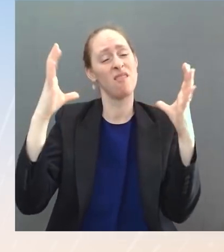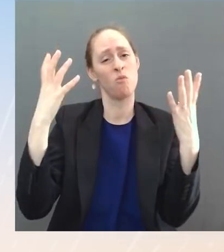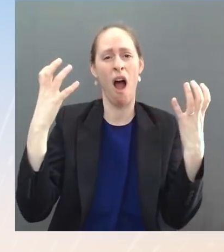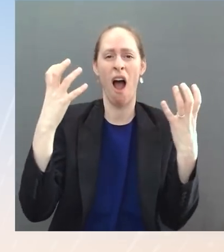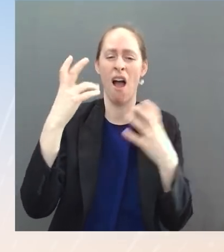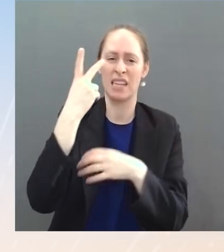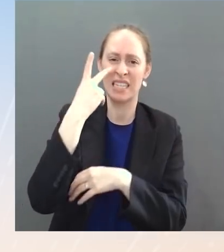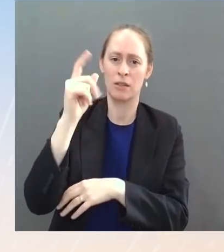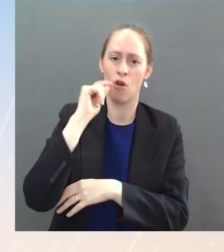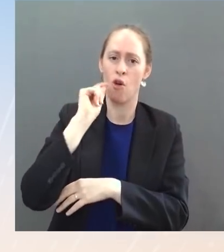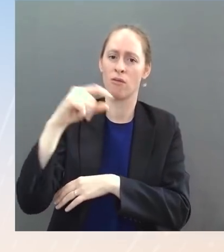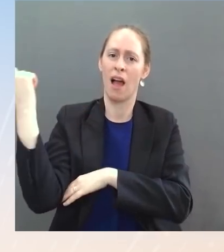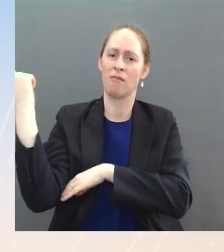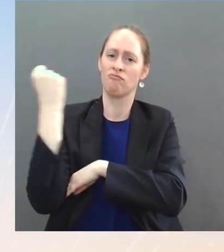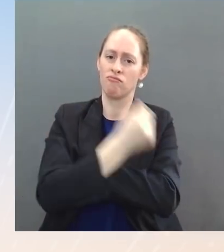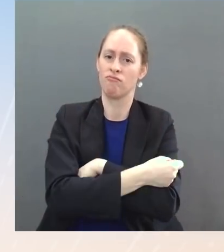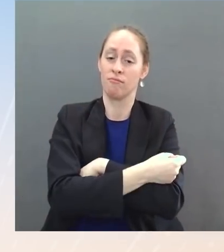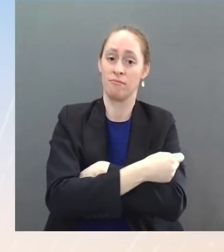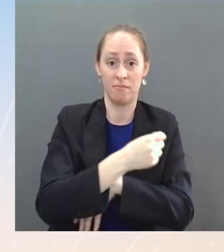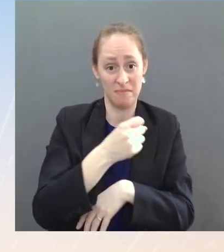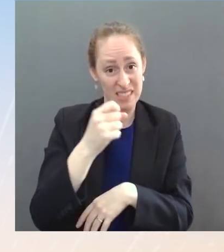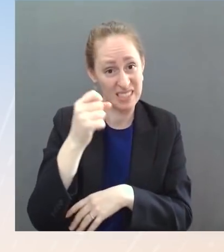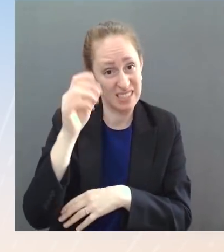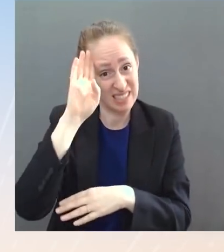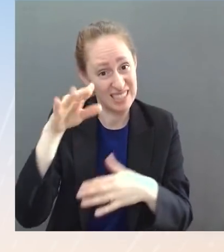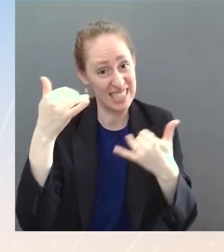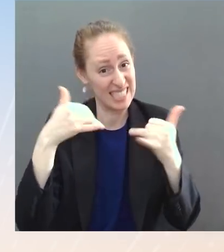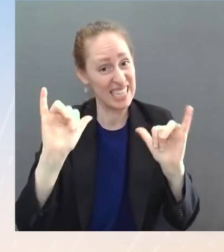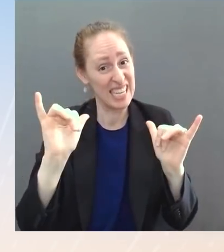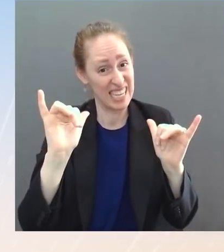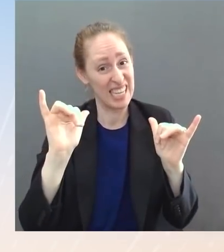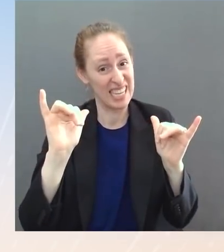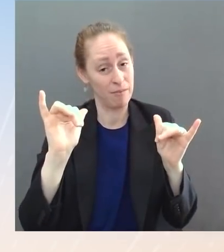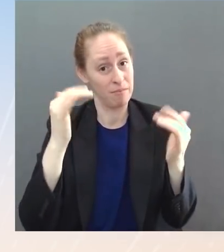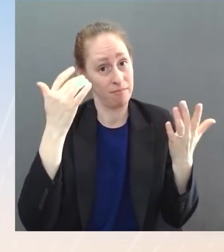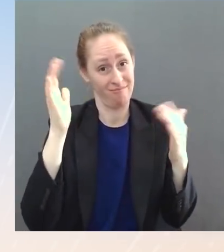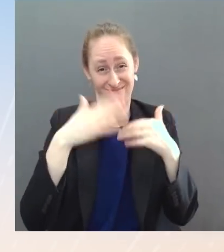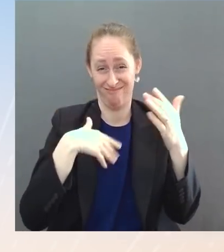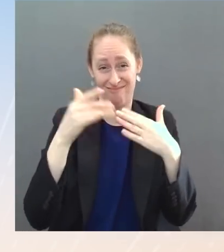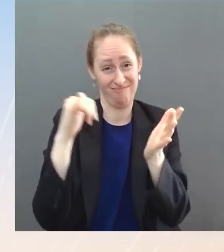and Russia is now concentrating its military power on fewer lines of attack.